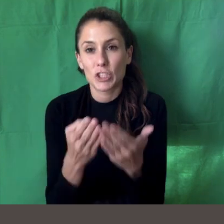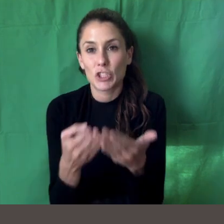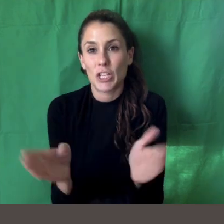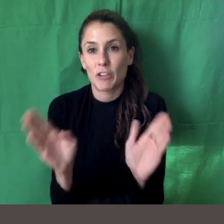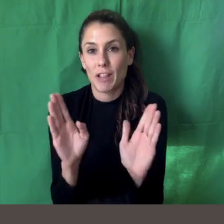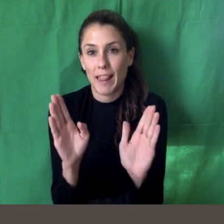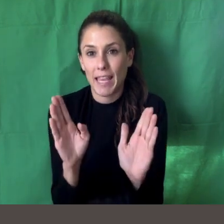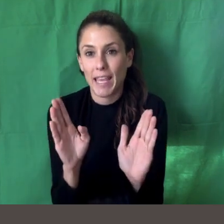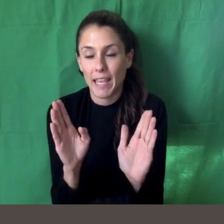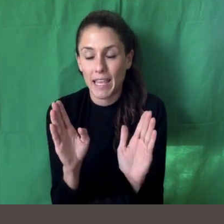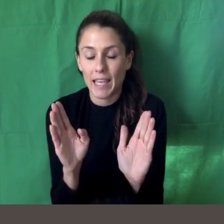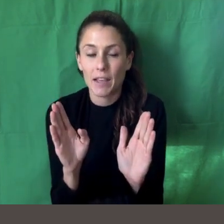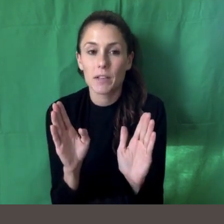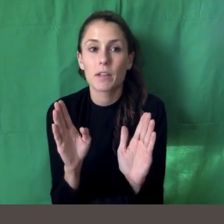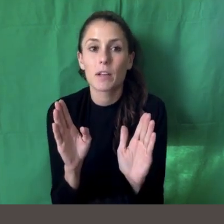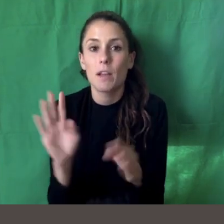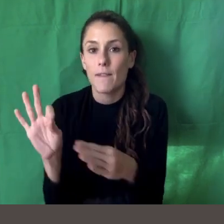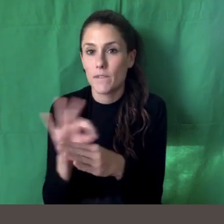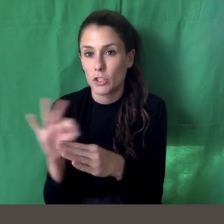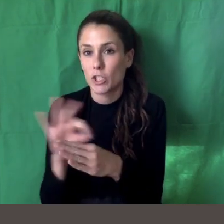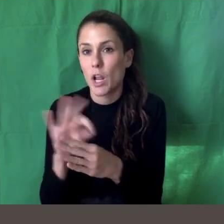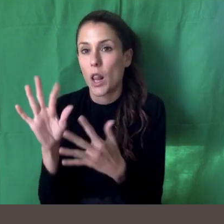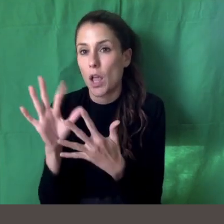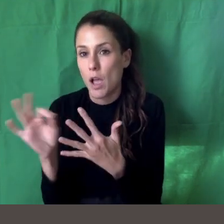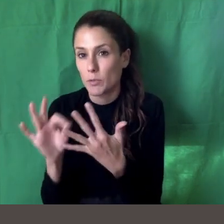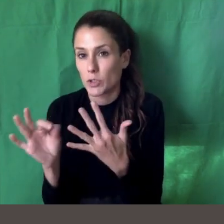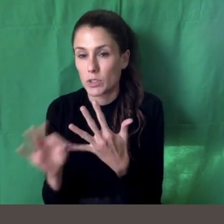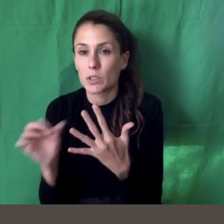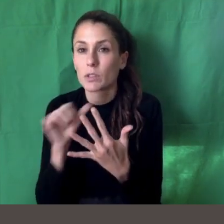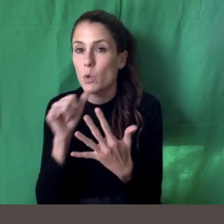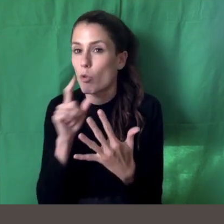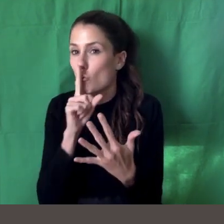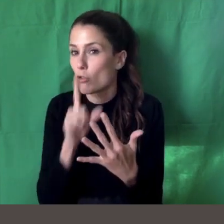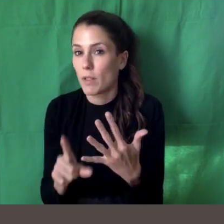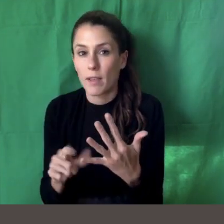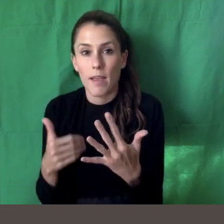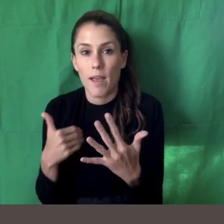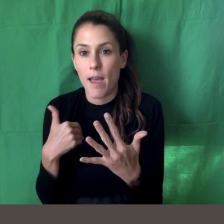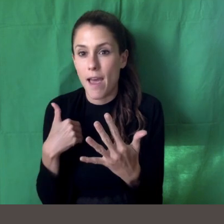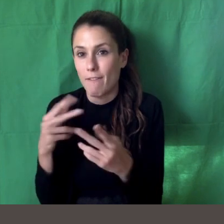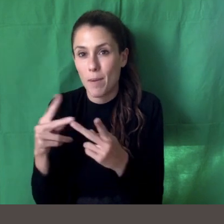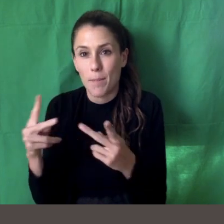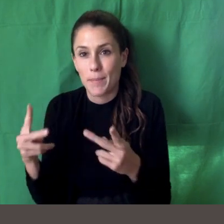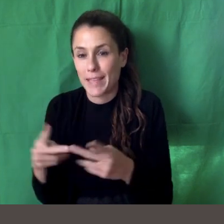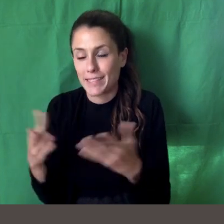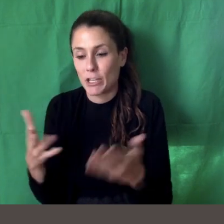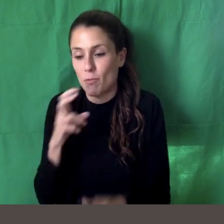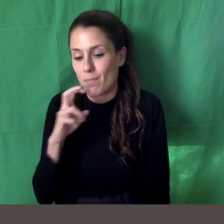So generally speaking, I would say that functional options don't really have a place in Python